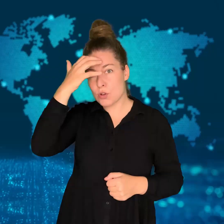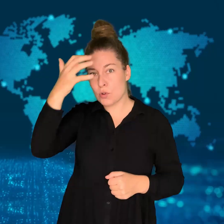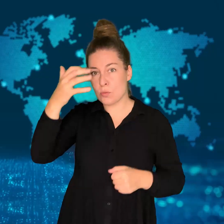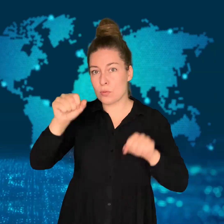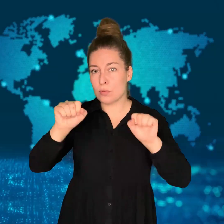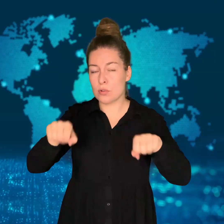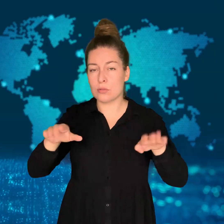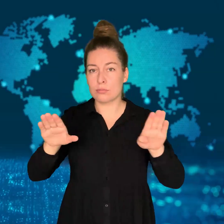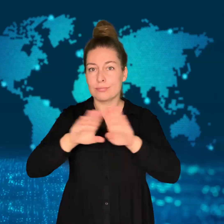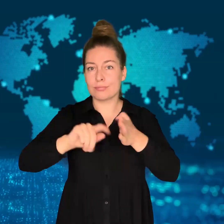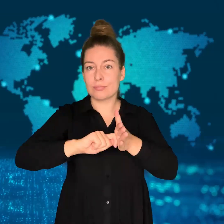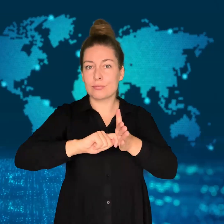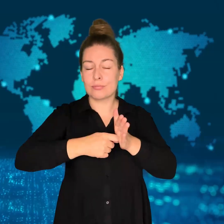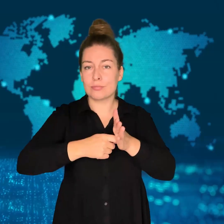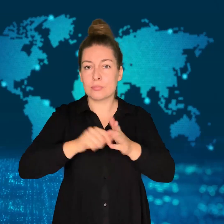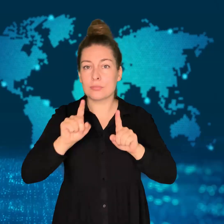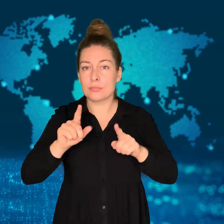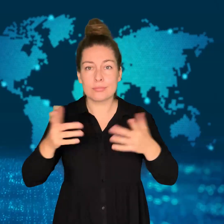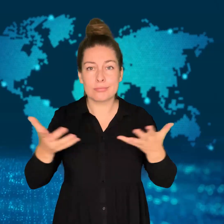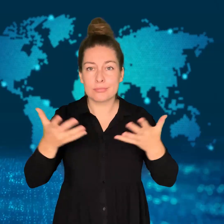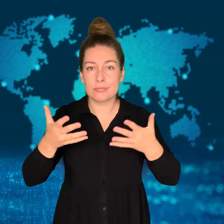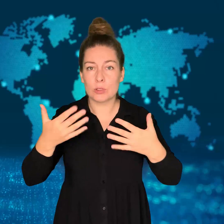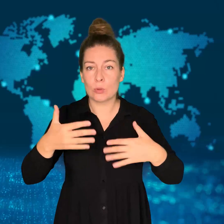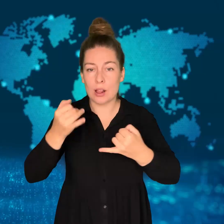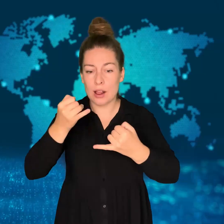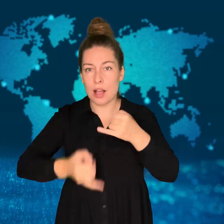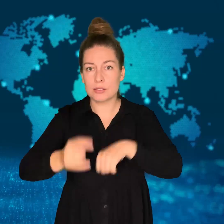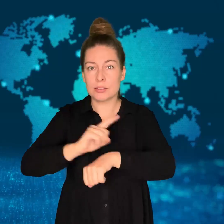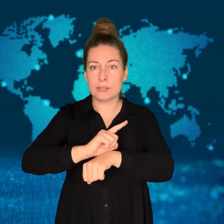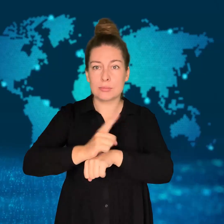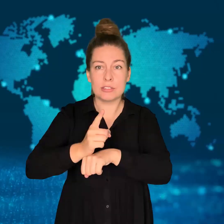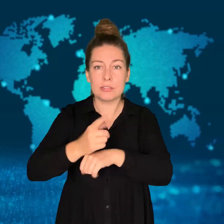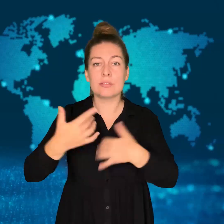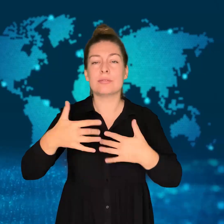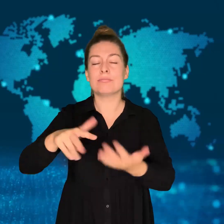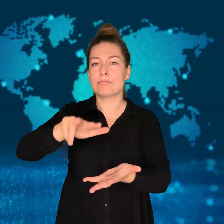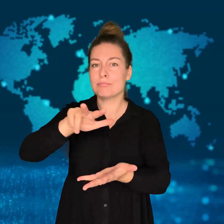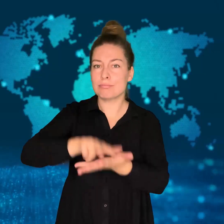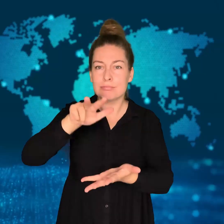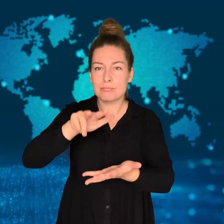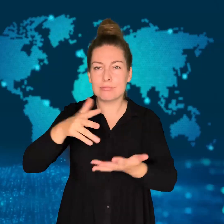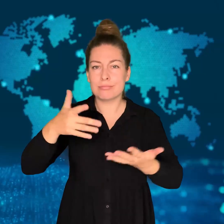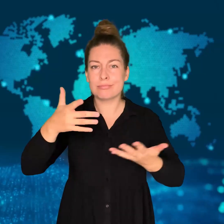with a last-minute deal.